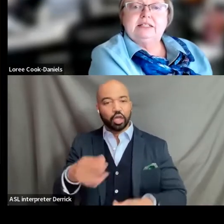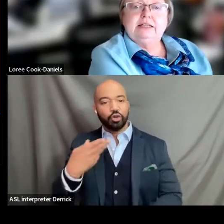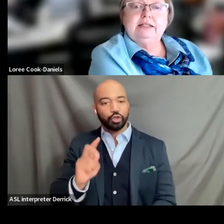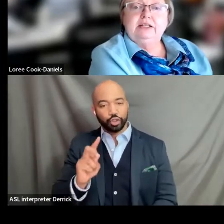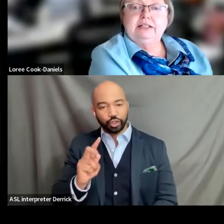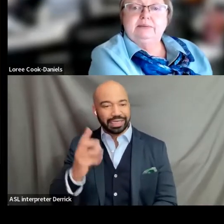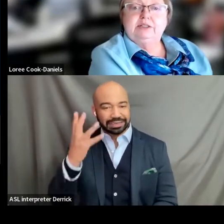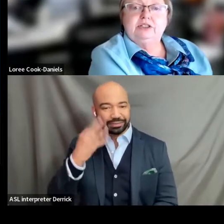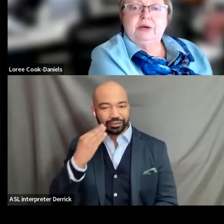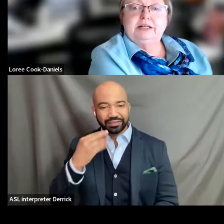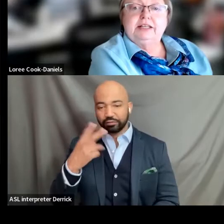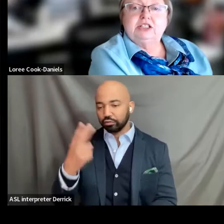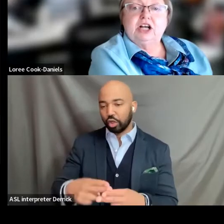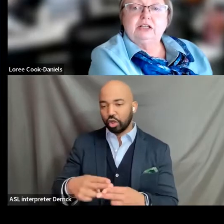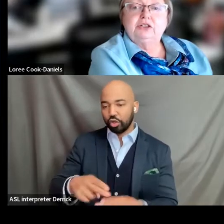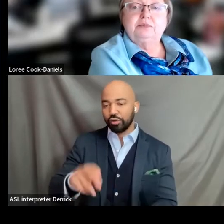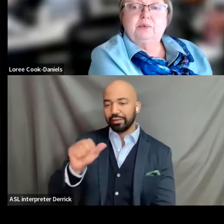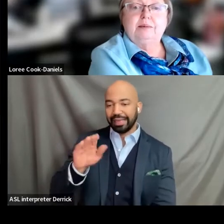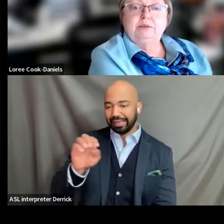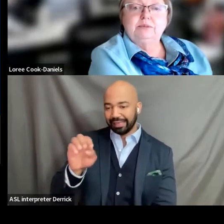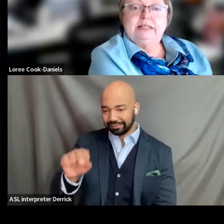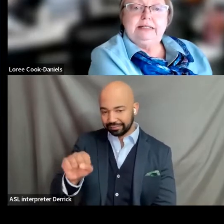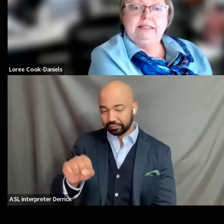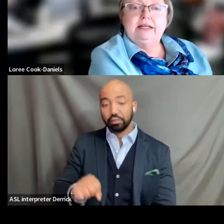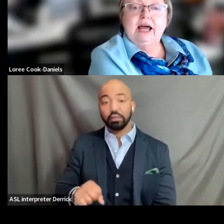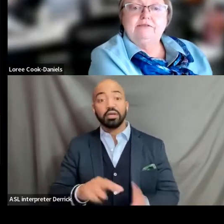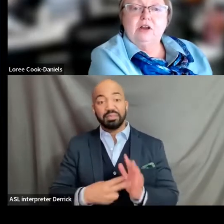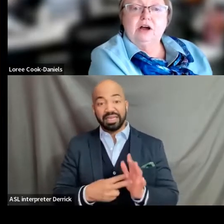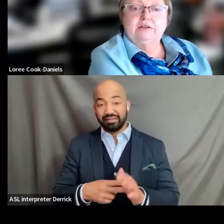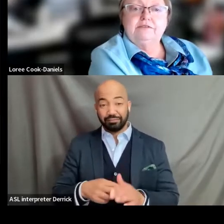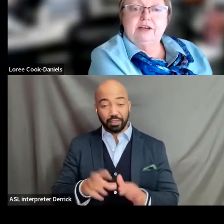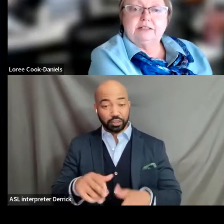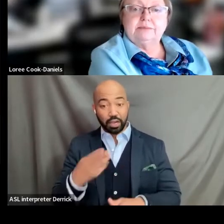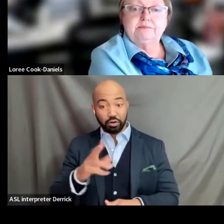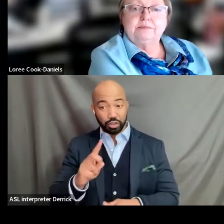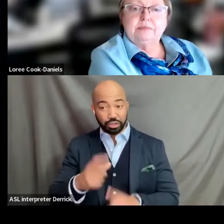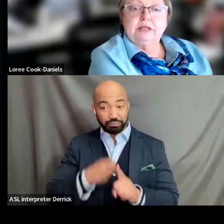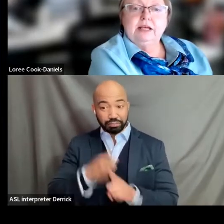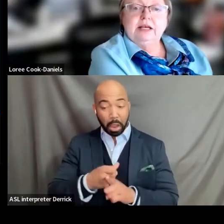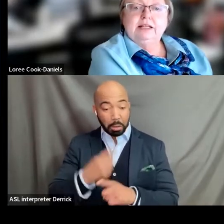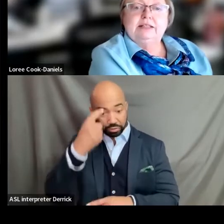has clearly demonstrated that childhood problems lead to lifelong effects.